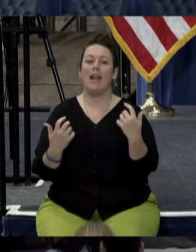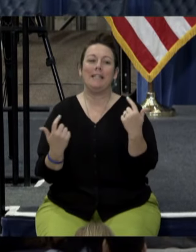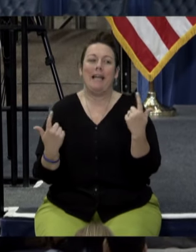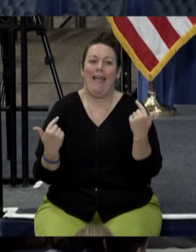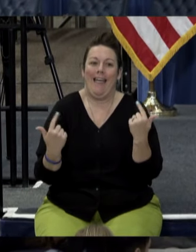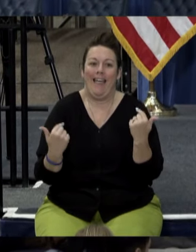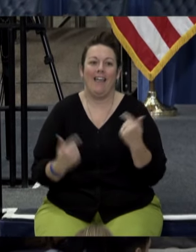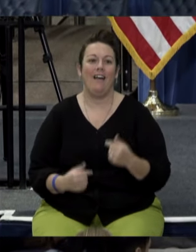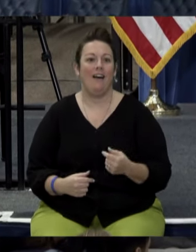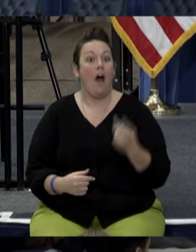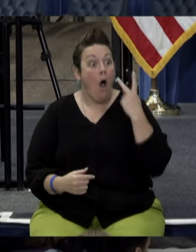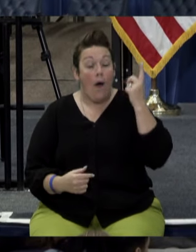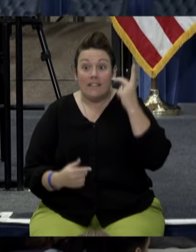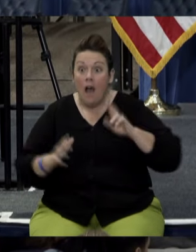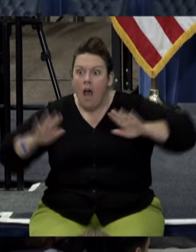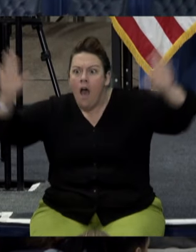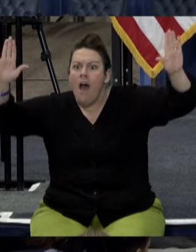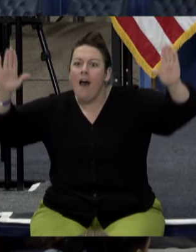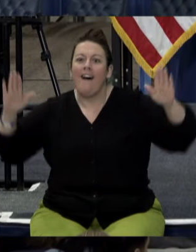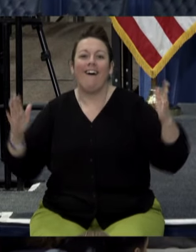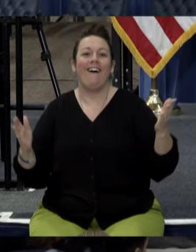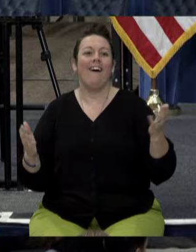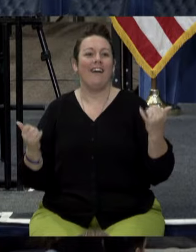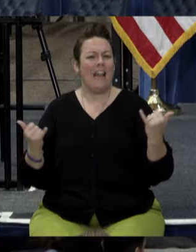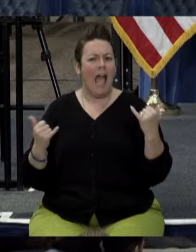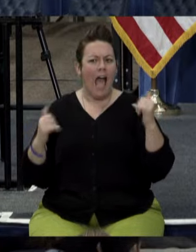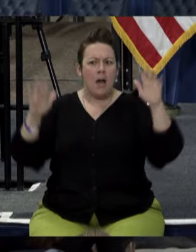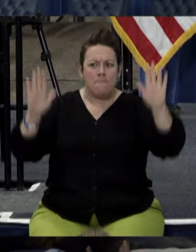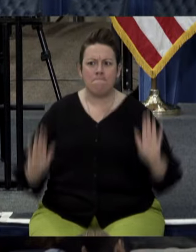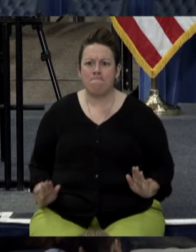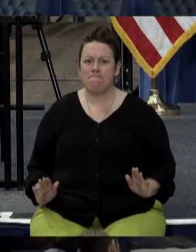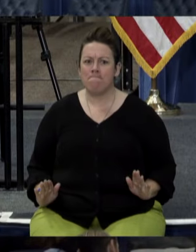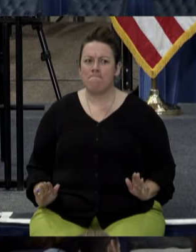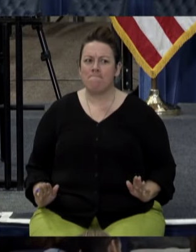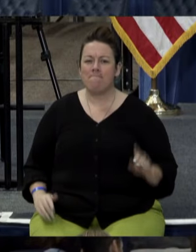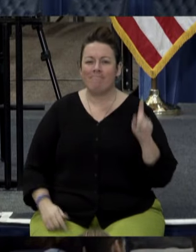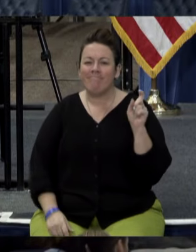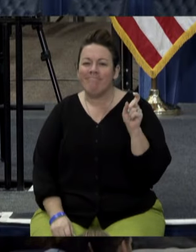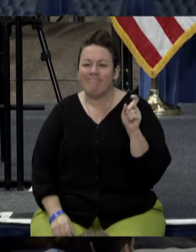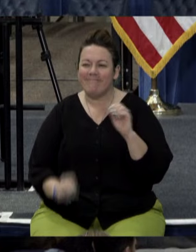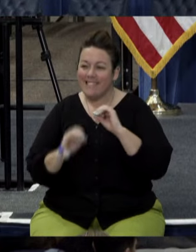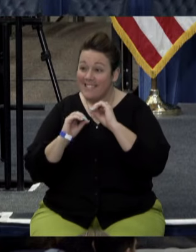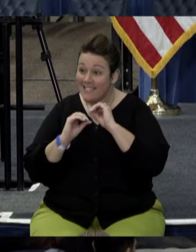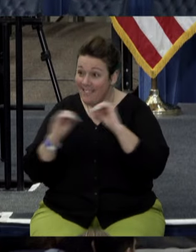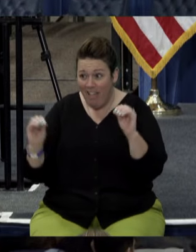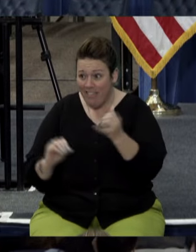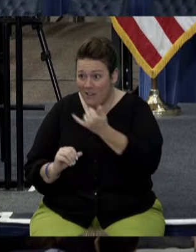I just saw a whole bunch of hands go up and now I don't see any. Nothing wrong with them. That